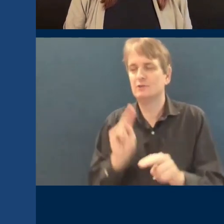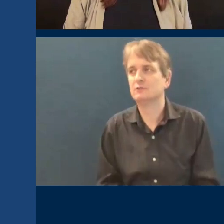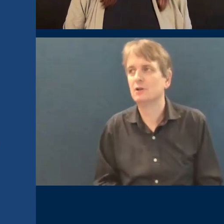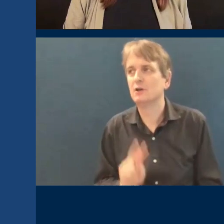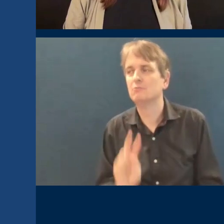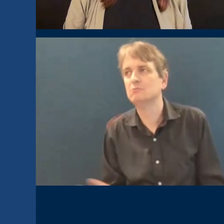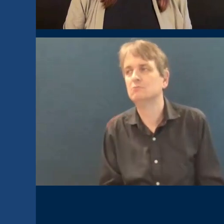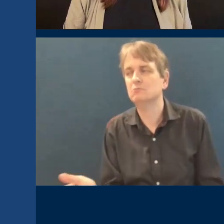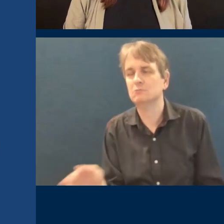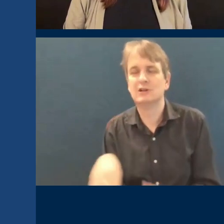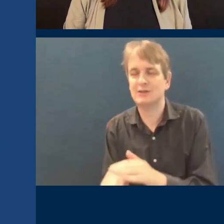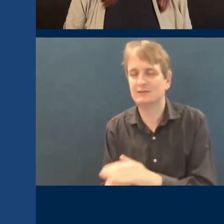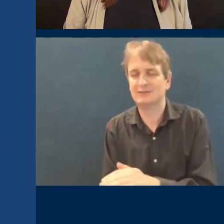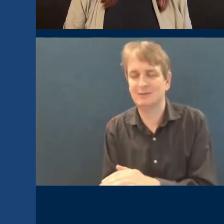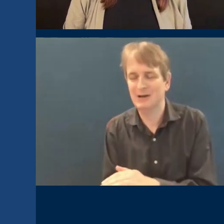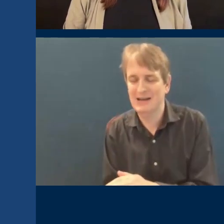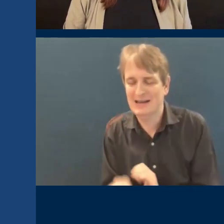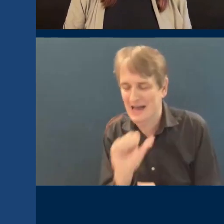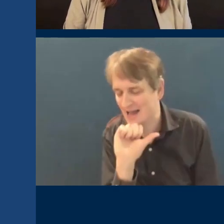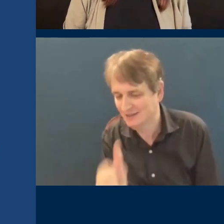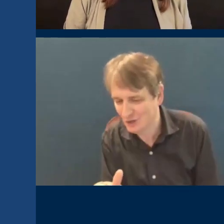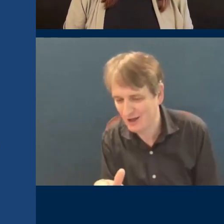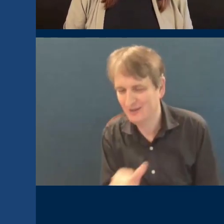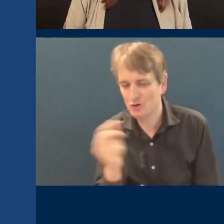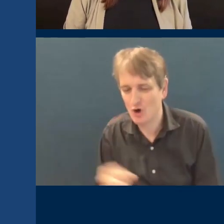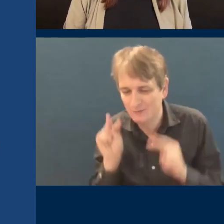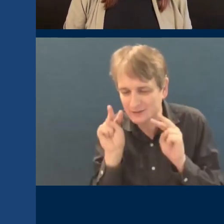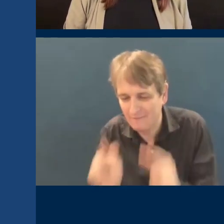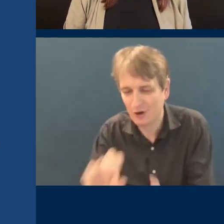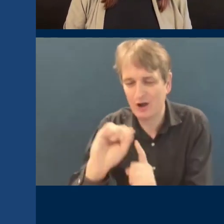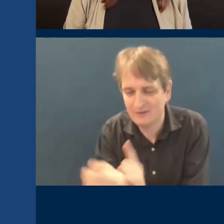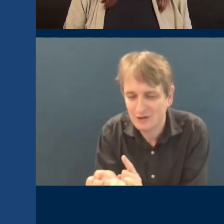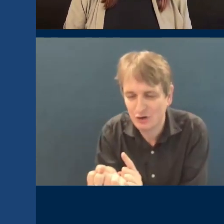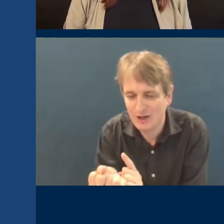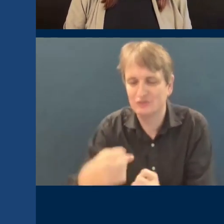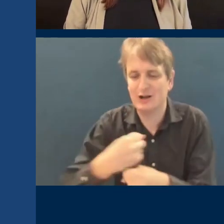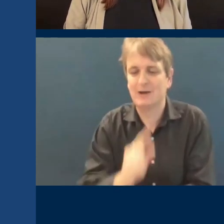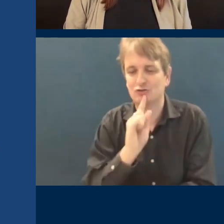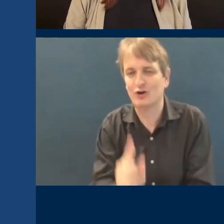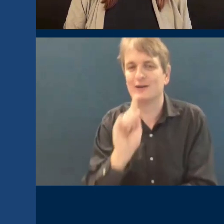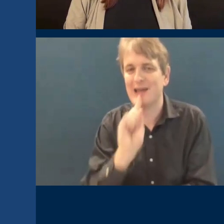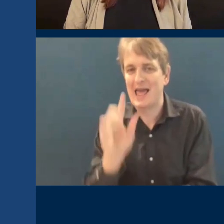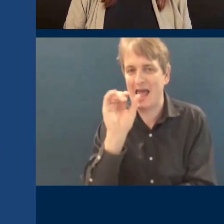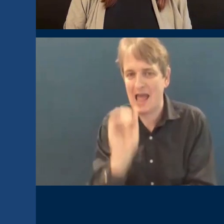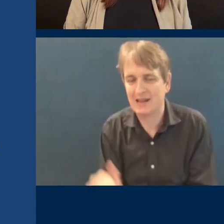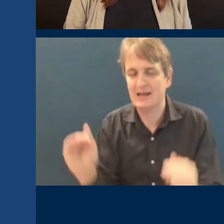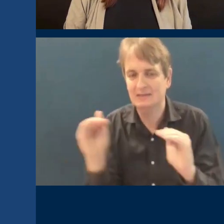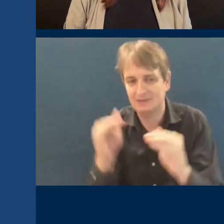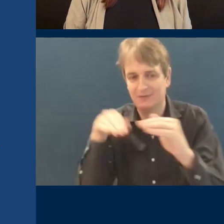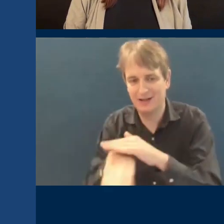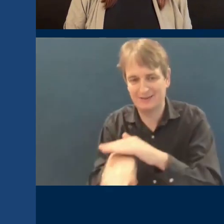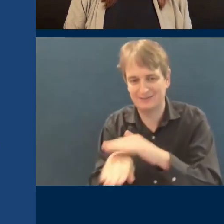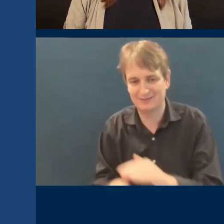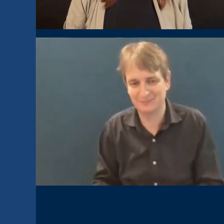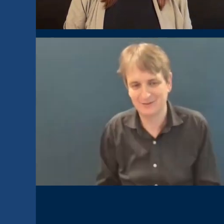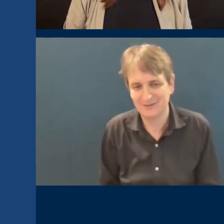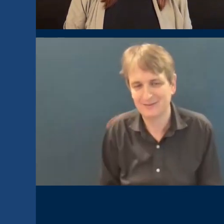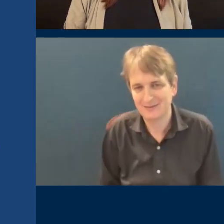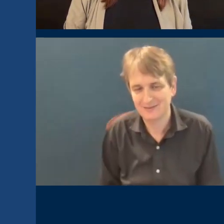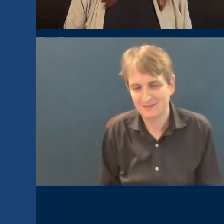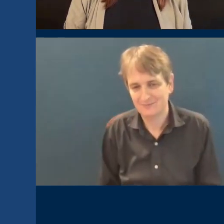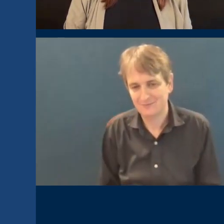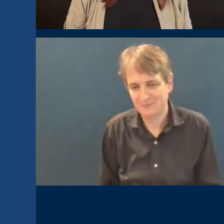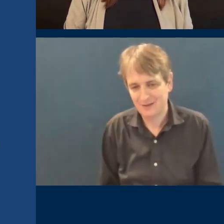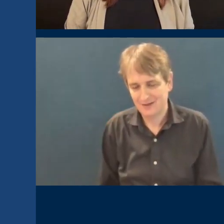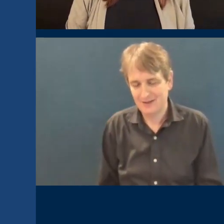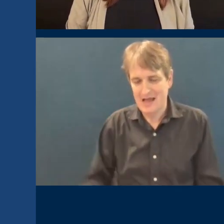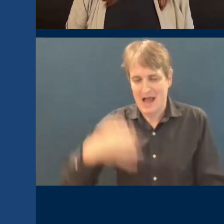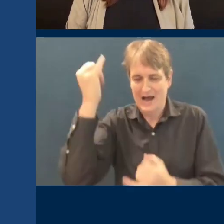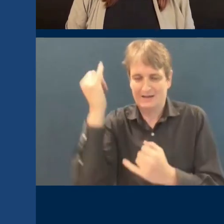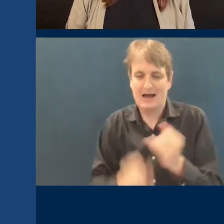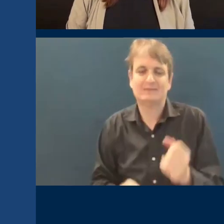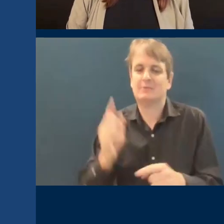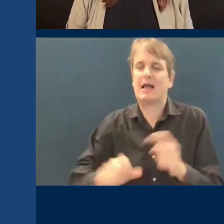never stop. You can't just sit and say, Oh, you know, we're we don't really need to think about accessibility. You always have to look at each situation and make sure that everybody there is getting equal access.